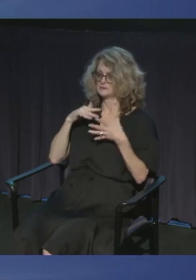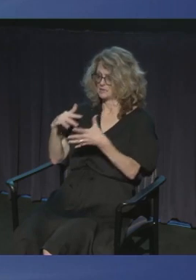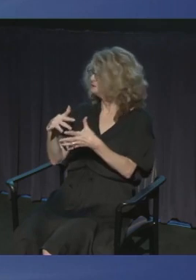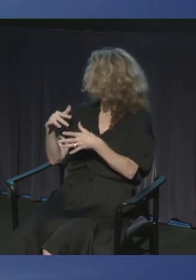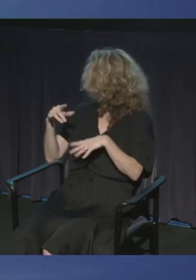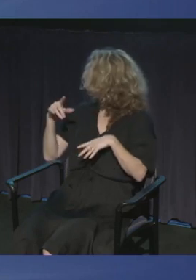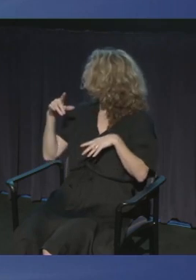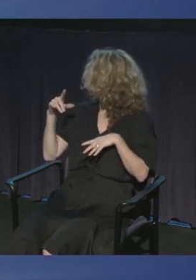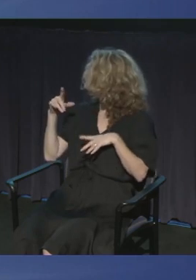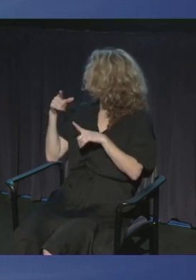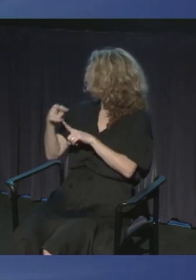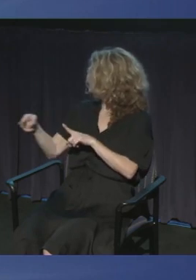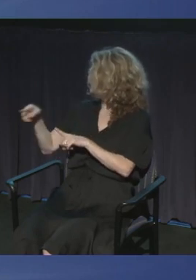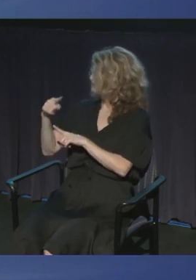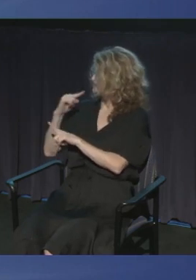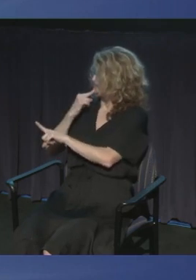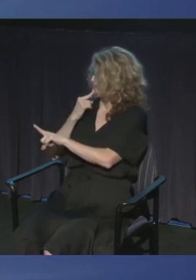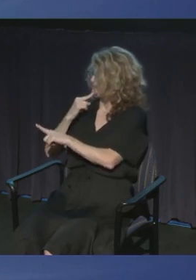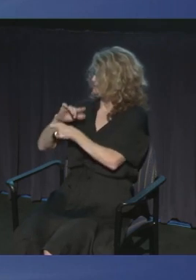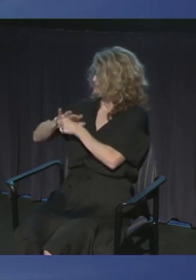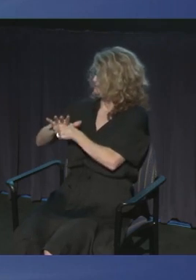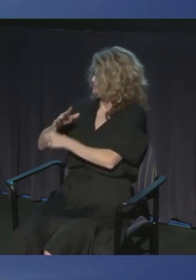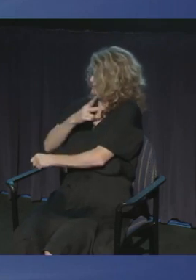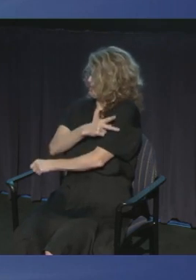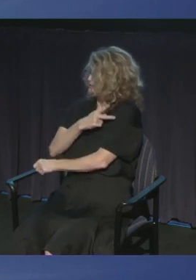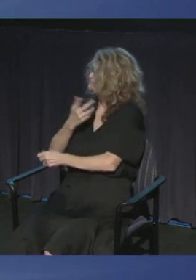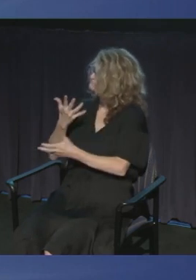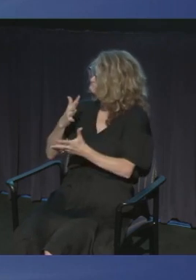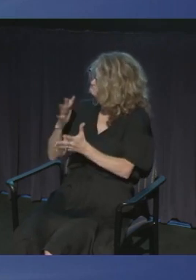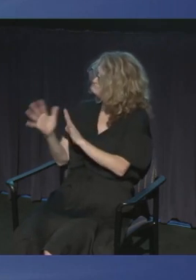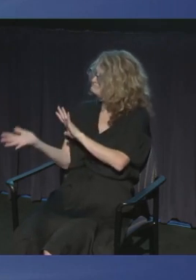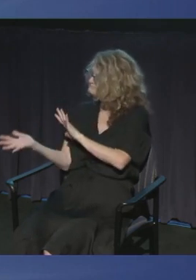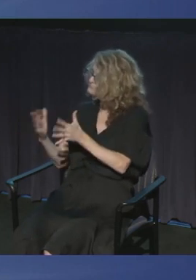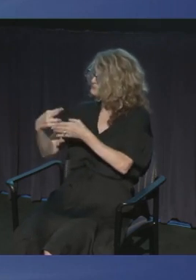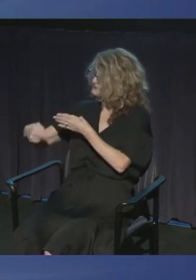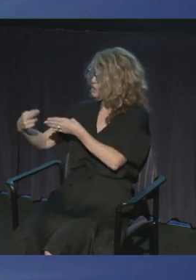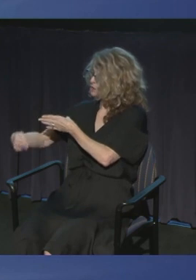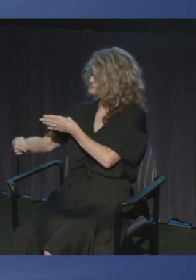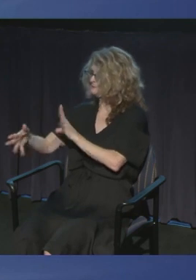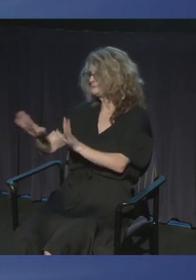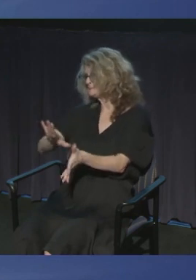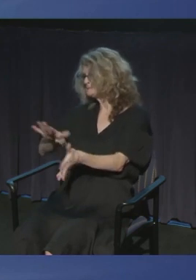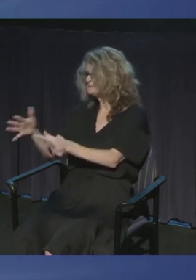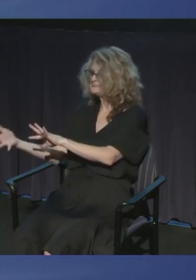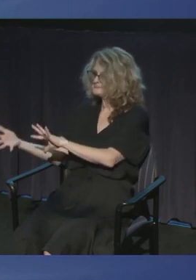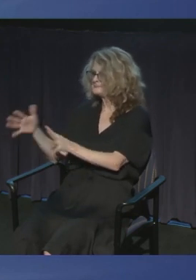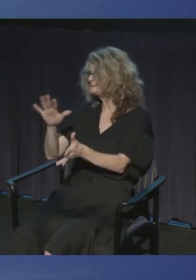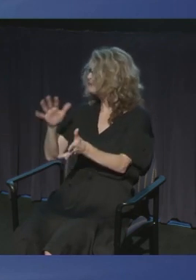AND IN SEVERE COVID PATIENTS, THE RESULTS ARE MIXED. THERE ARE A FEW GOOD PAPERS LOOKING